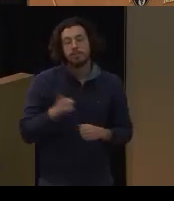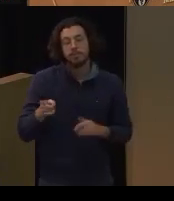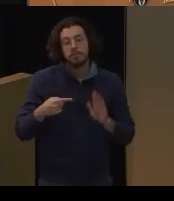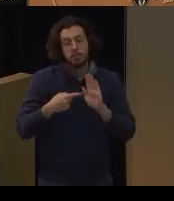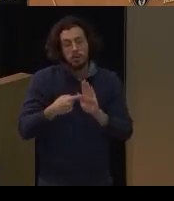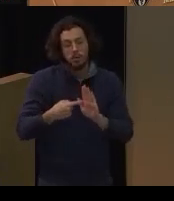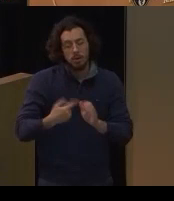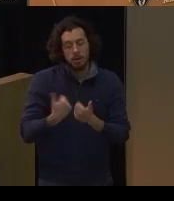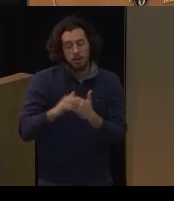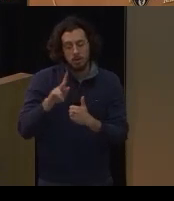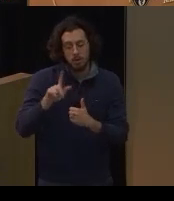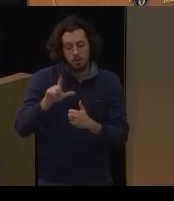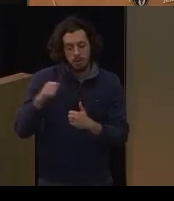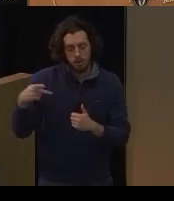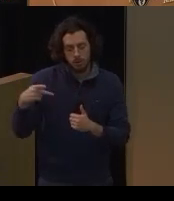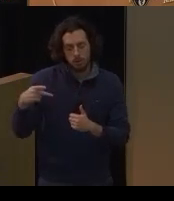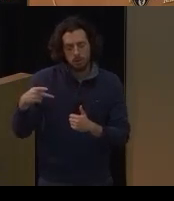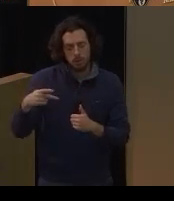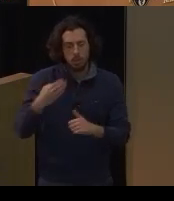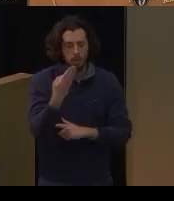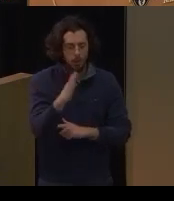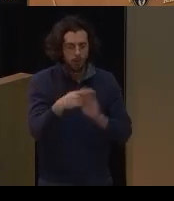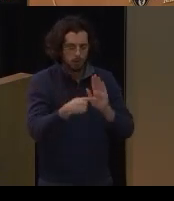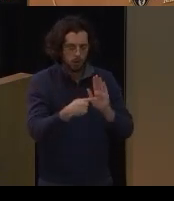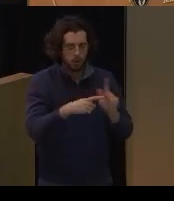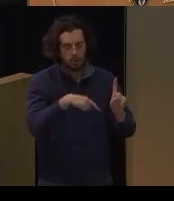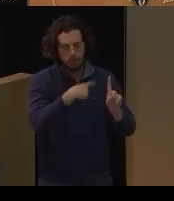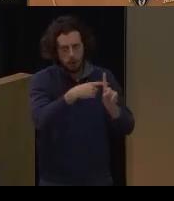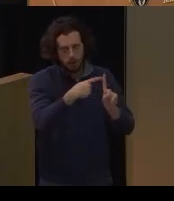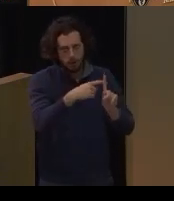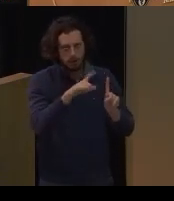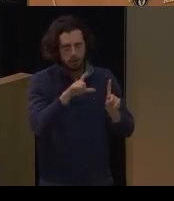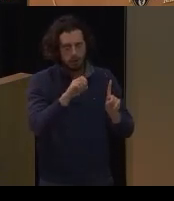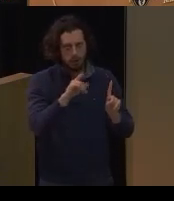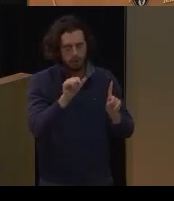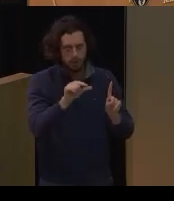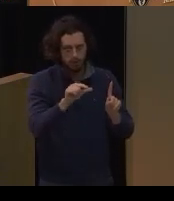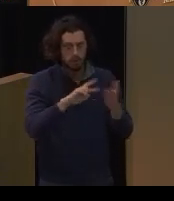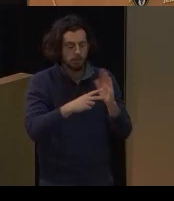Loop feature a blue loading is a positive going loading which indicates um a positive association